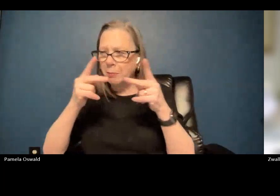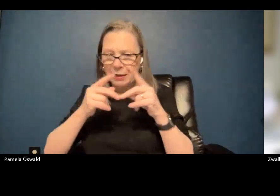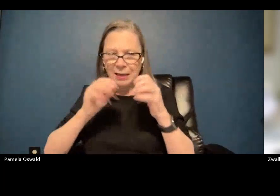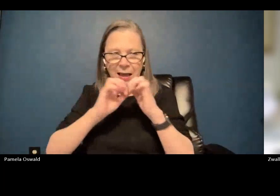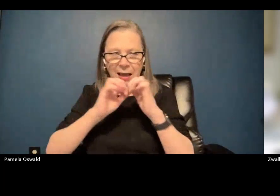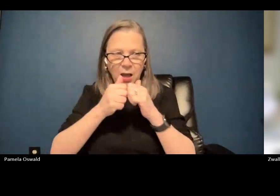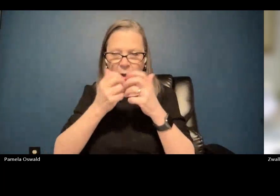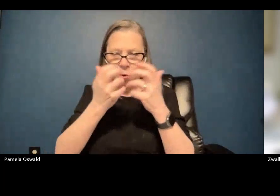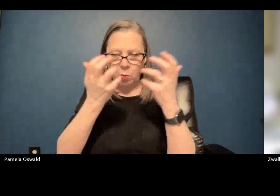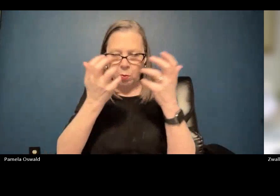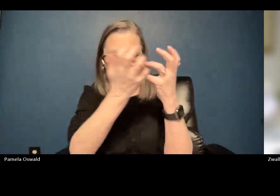And I'll hand it back over to Jen.